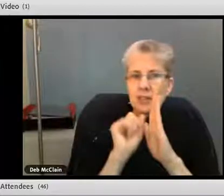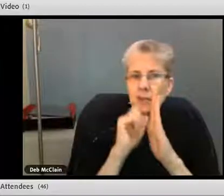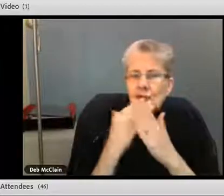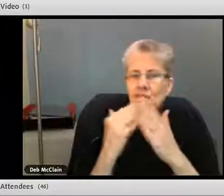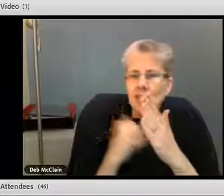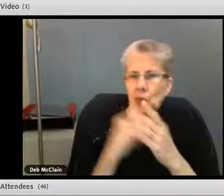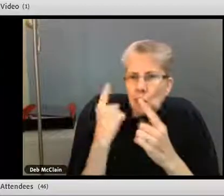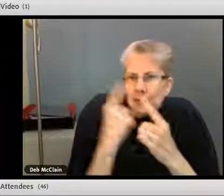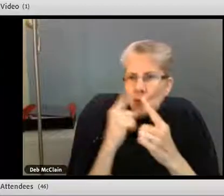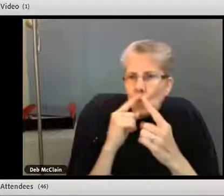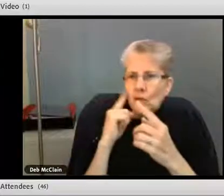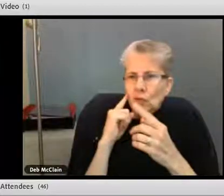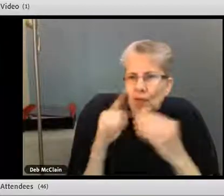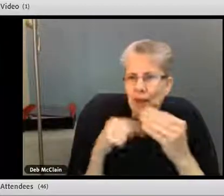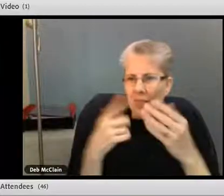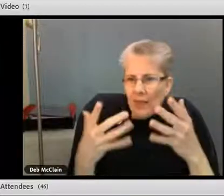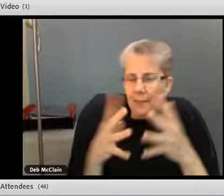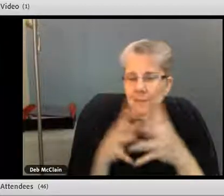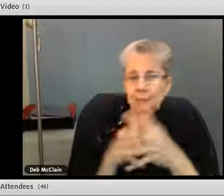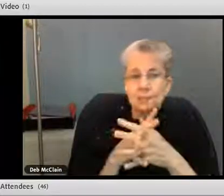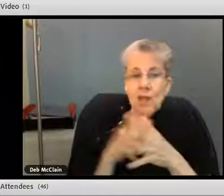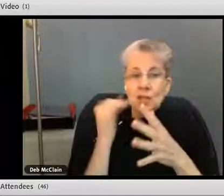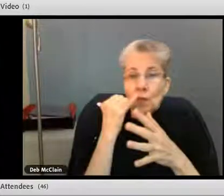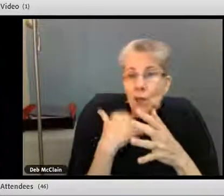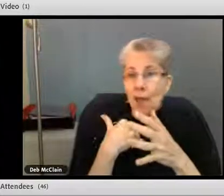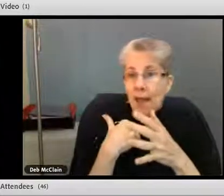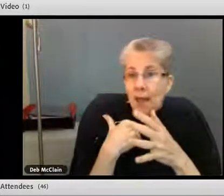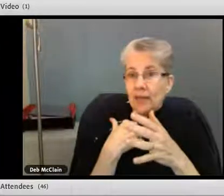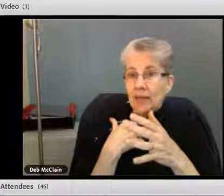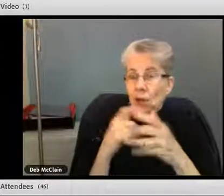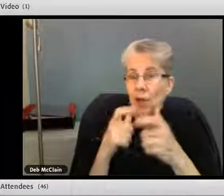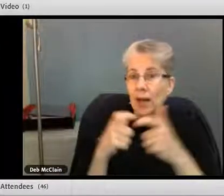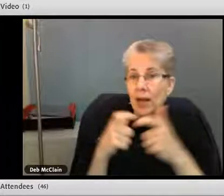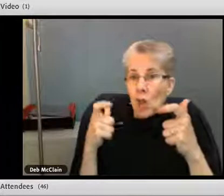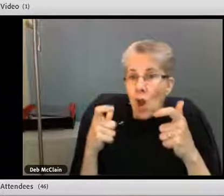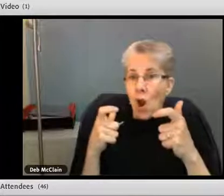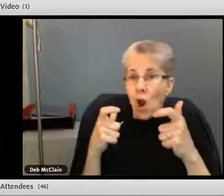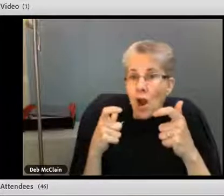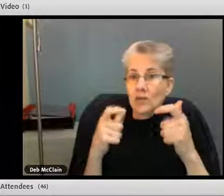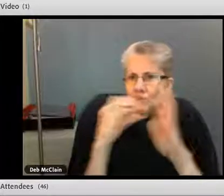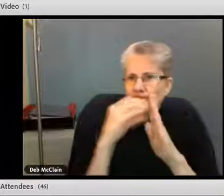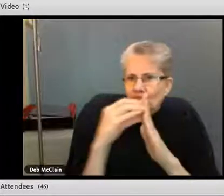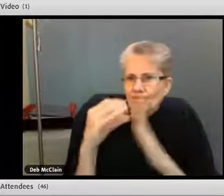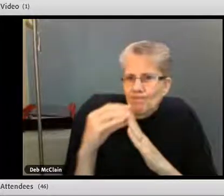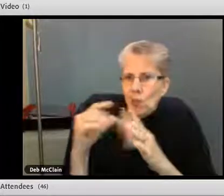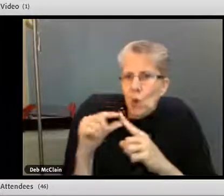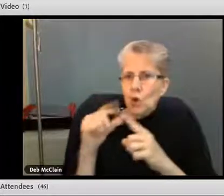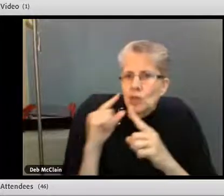So if you're adding a large body of text to your marketing, you might want to consider a sans serif font.